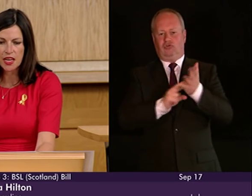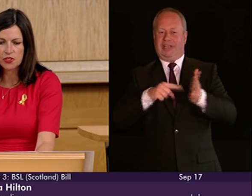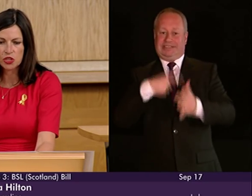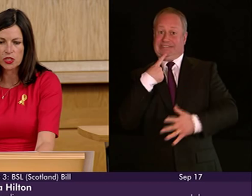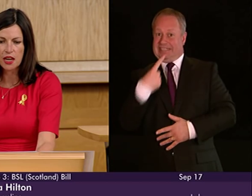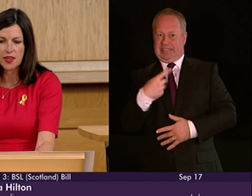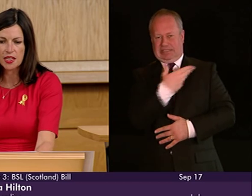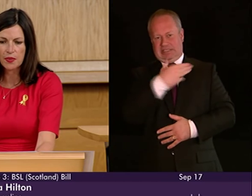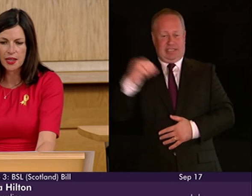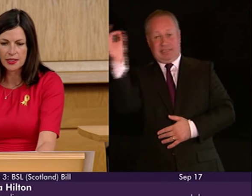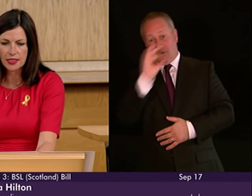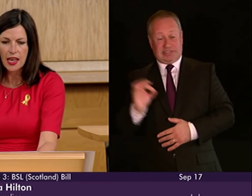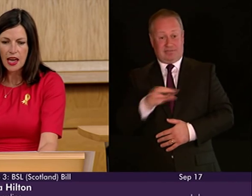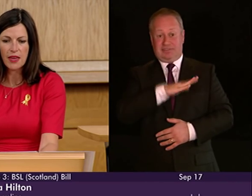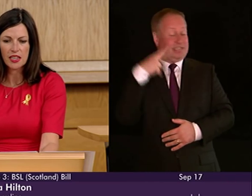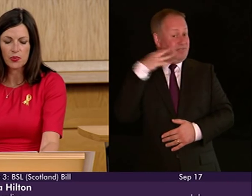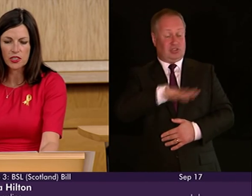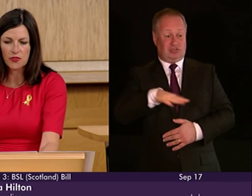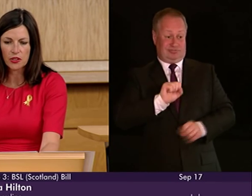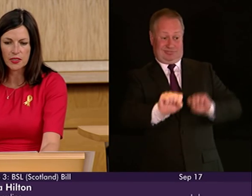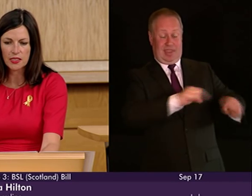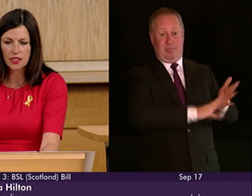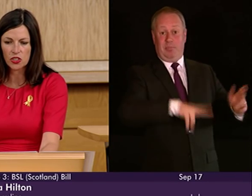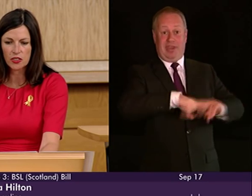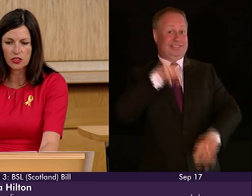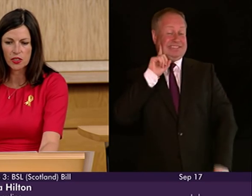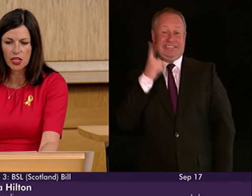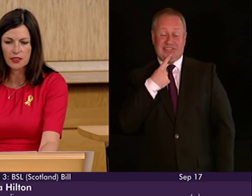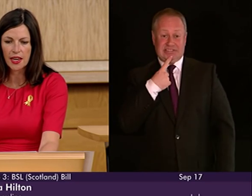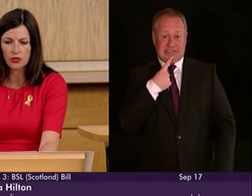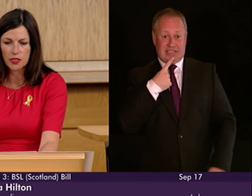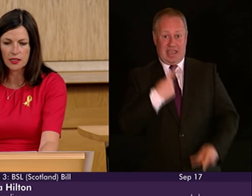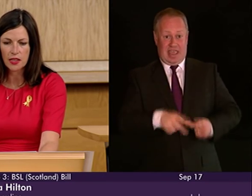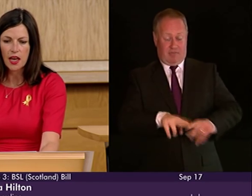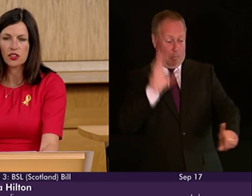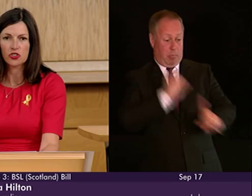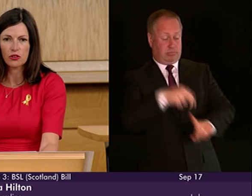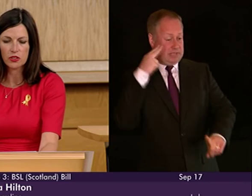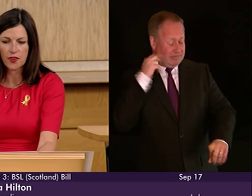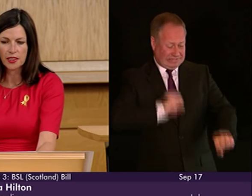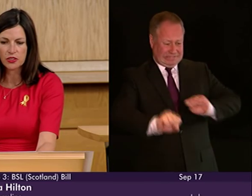of deaf children have hearing parents. Many of those parents report difficulties in adjusting to their child’s diagnosis and struggle to find